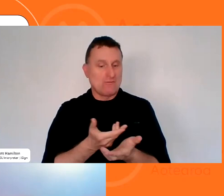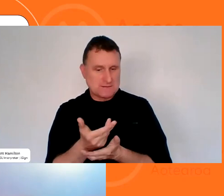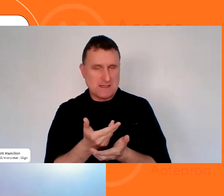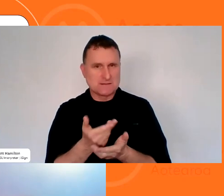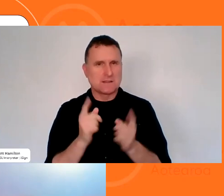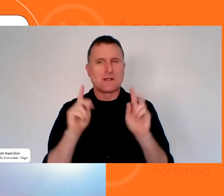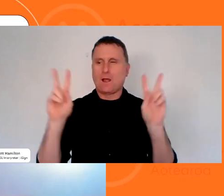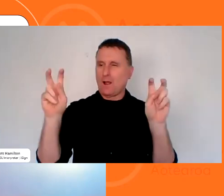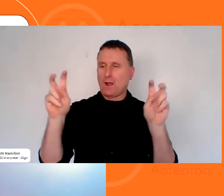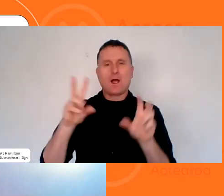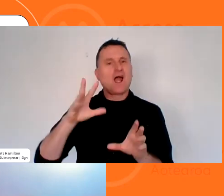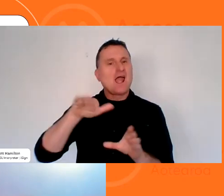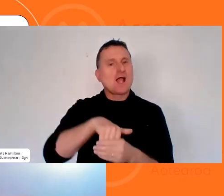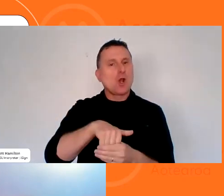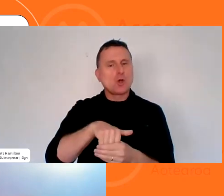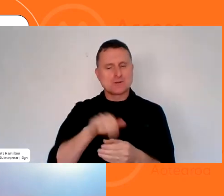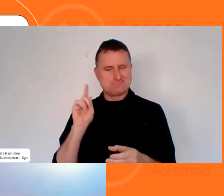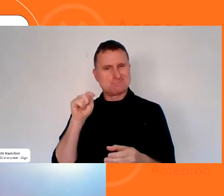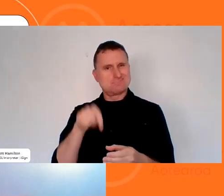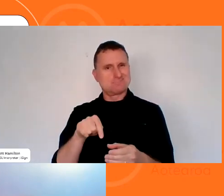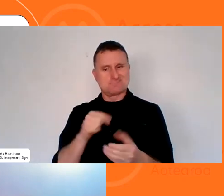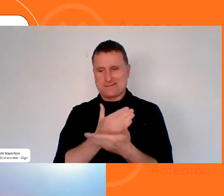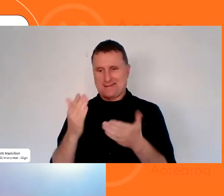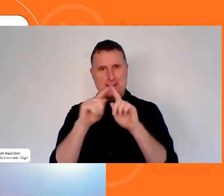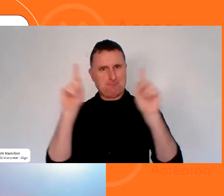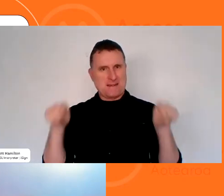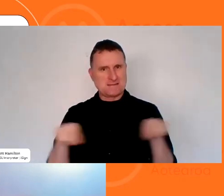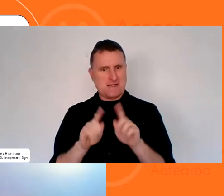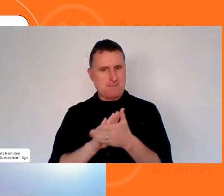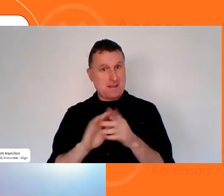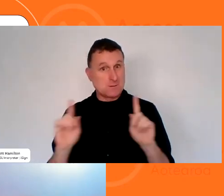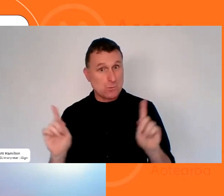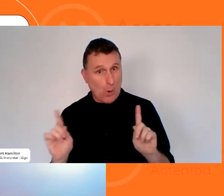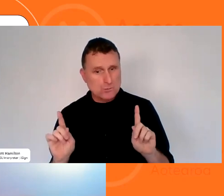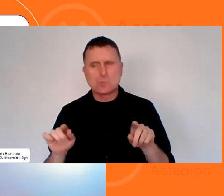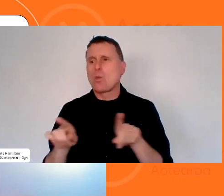mean and what does it mean for the system? And how do we get to